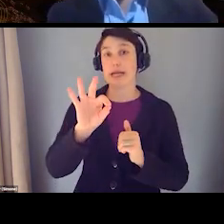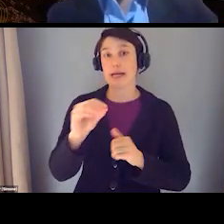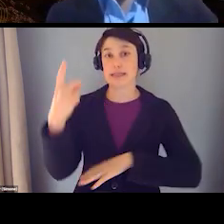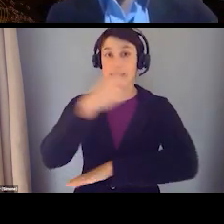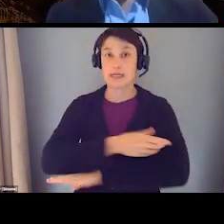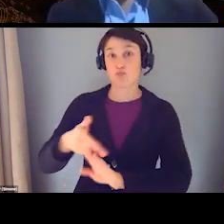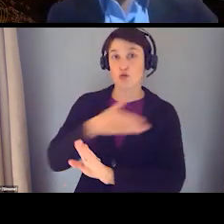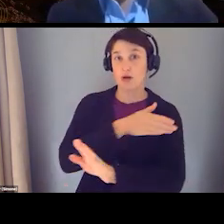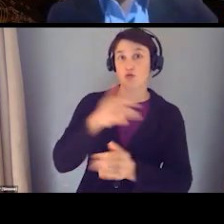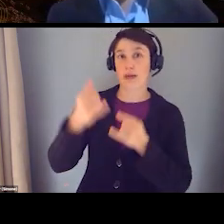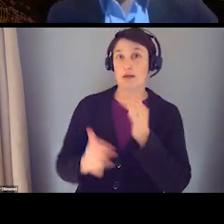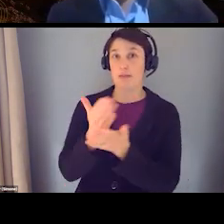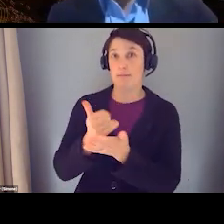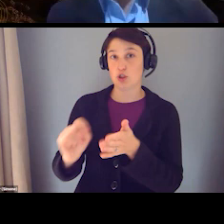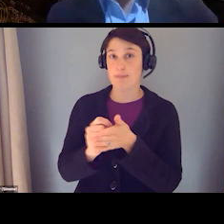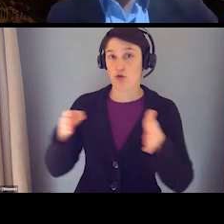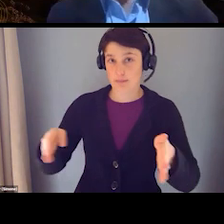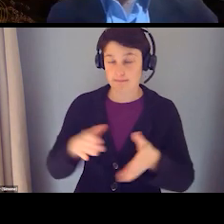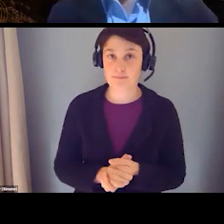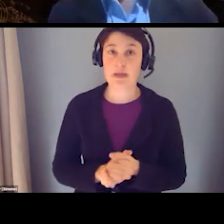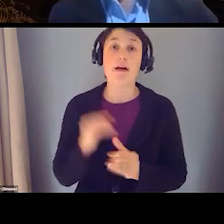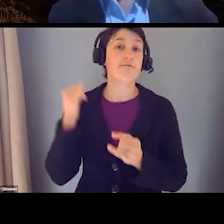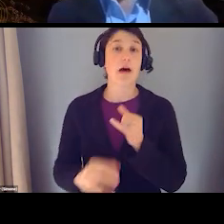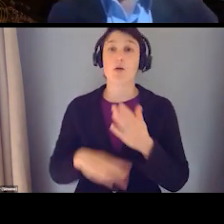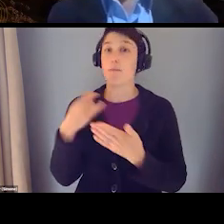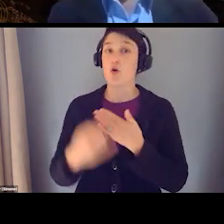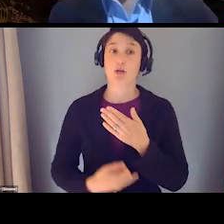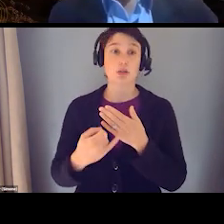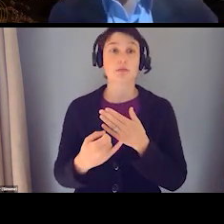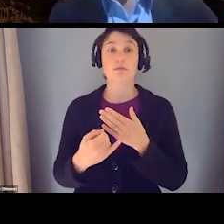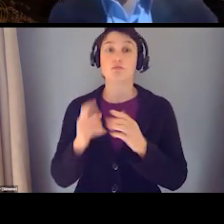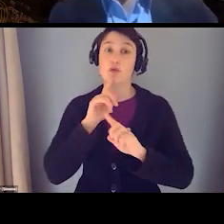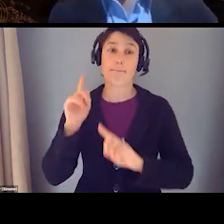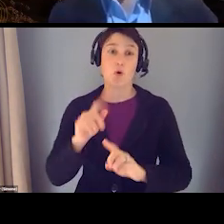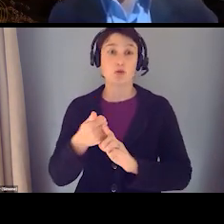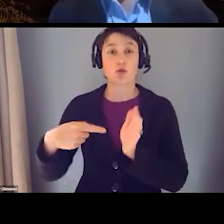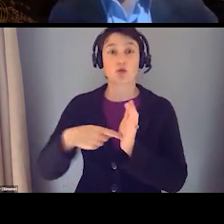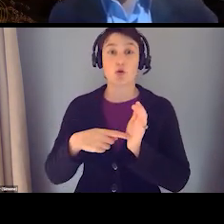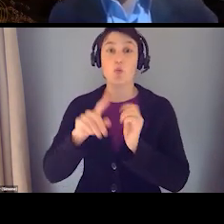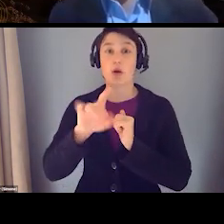Final projects are -- project reports are due 120 days after the end date of the award.